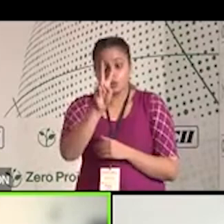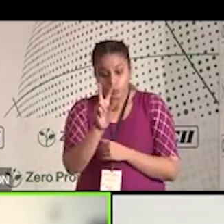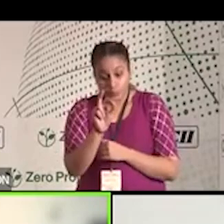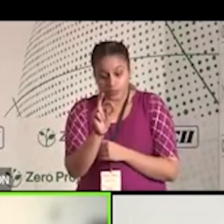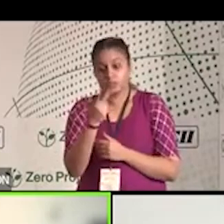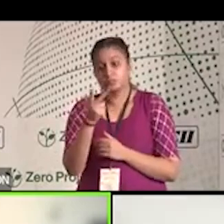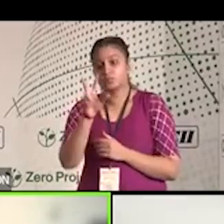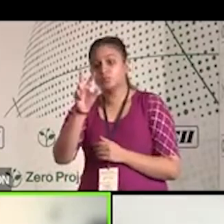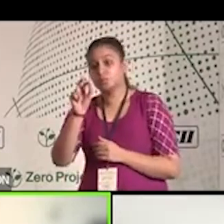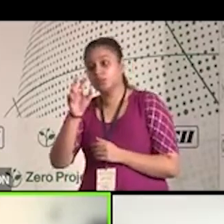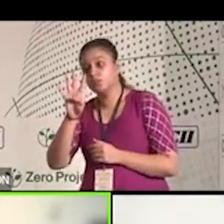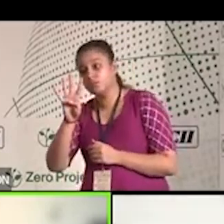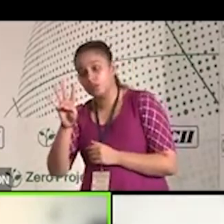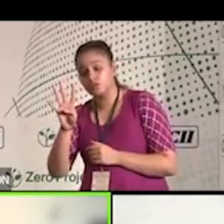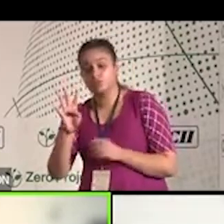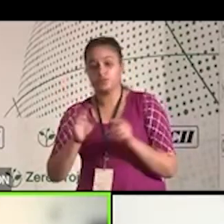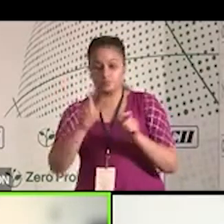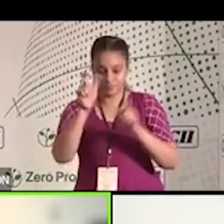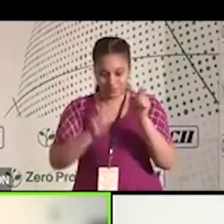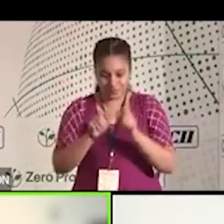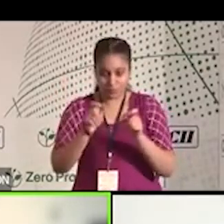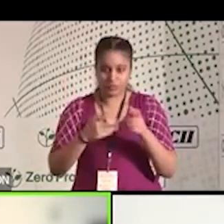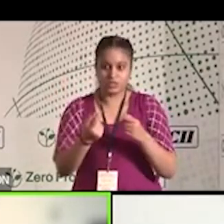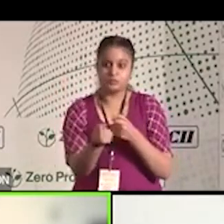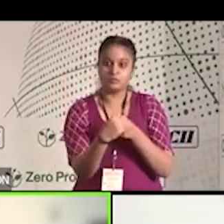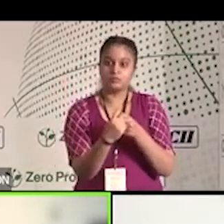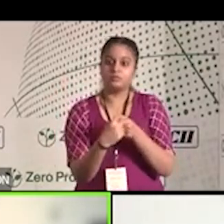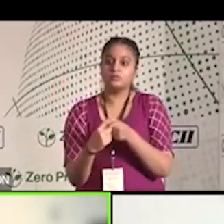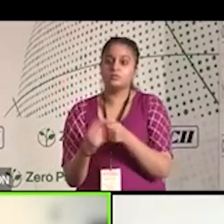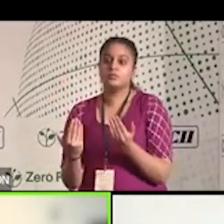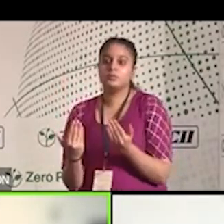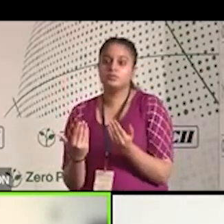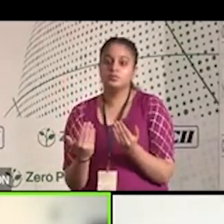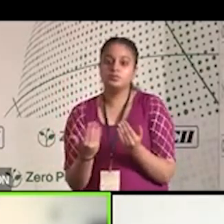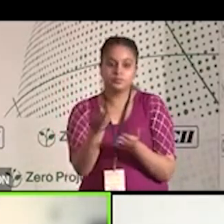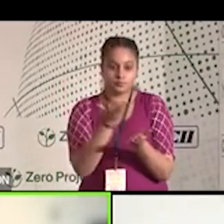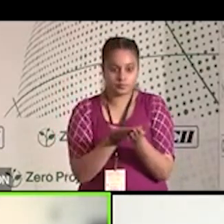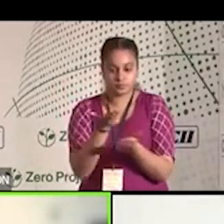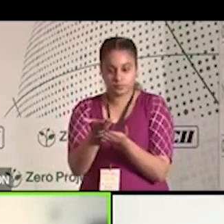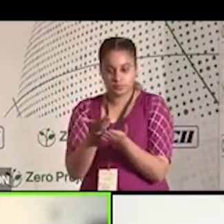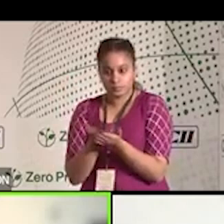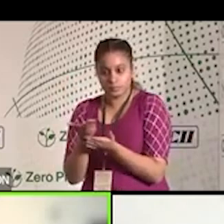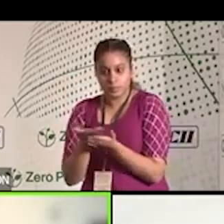depending on the exact criterias that the organization has given to us.